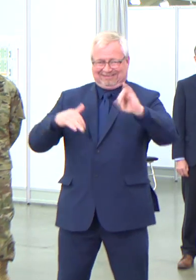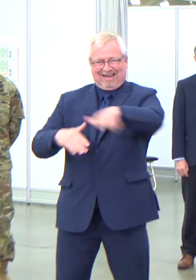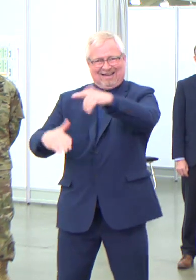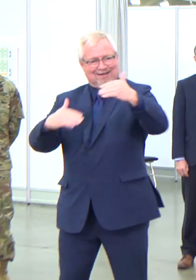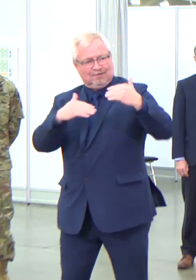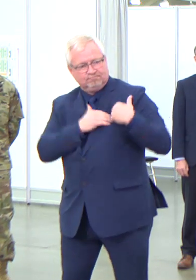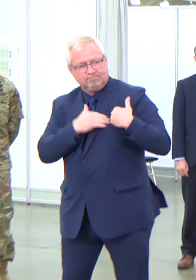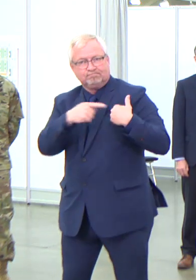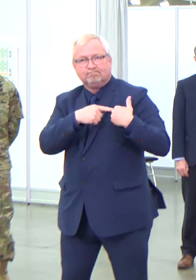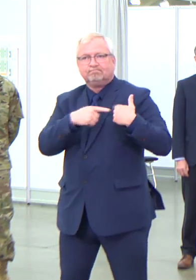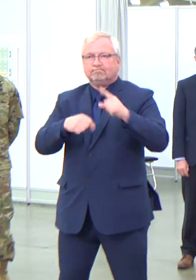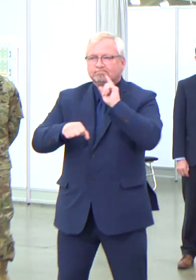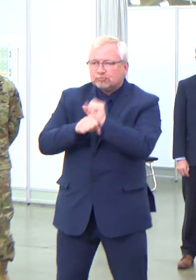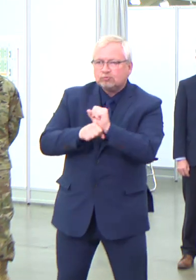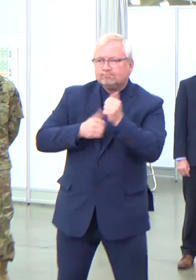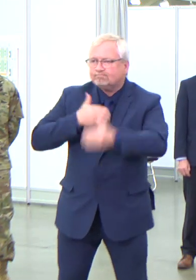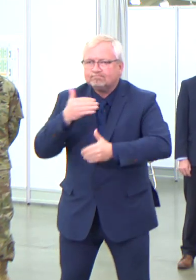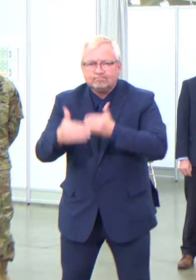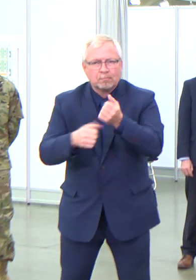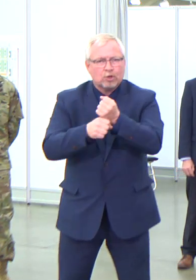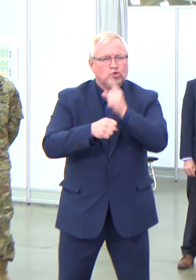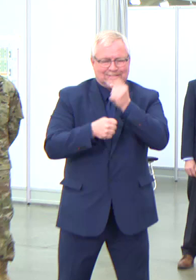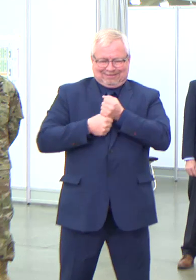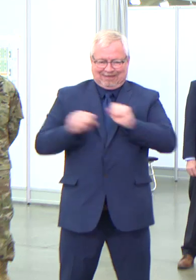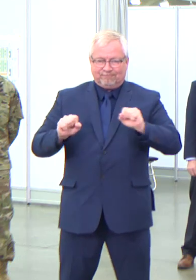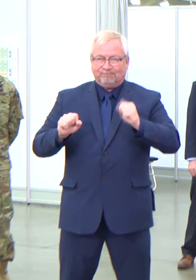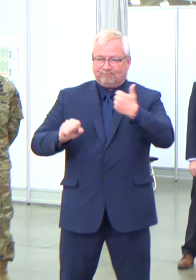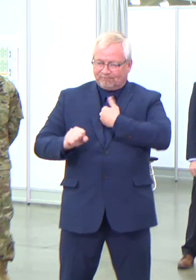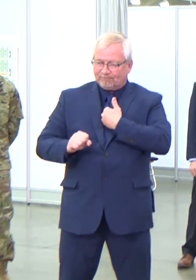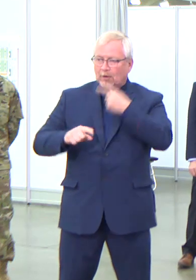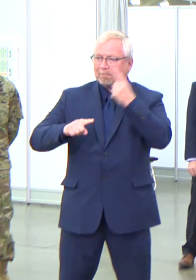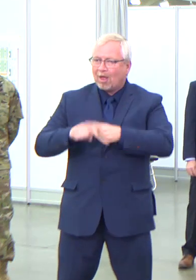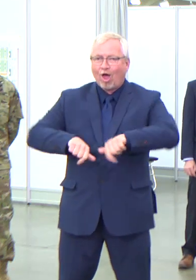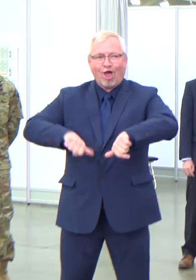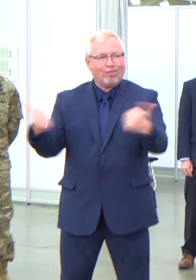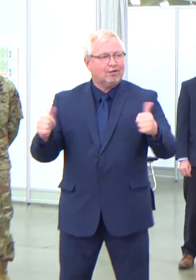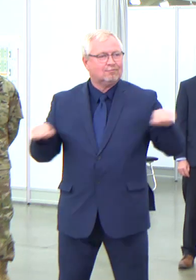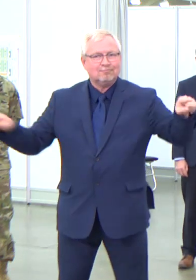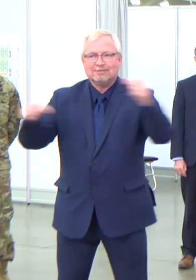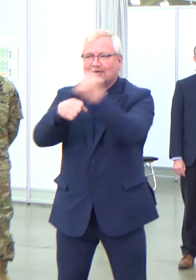thing that each and every citizen can do right now to help save lives. And we have